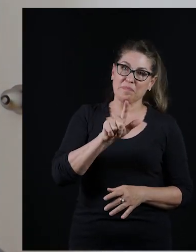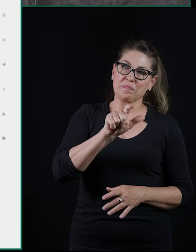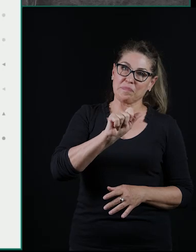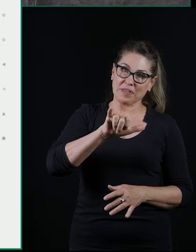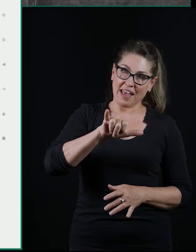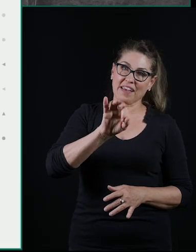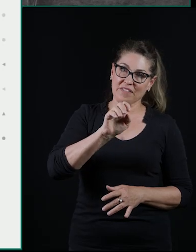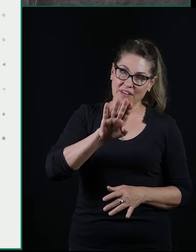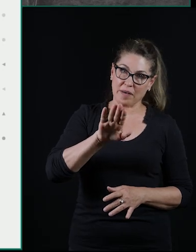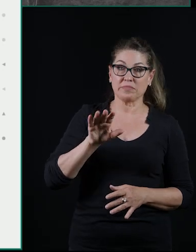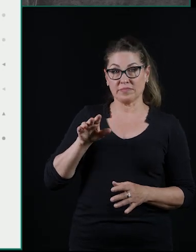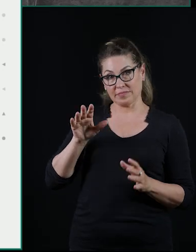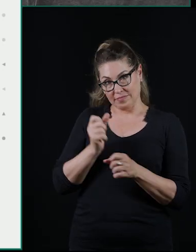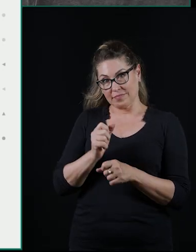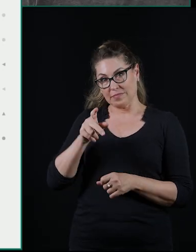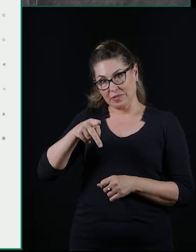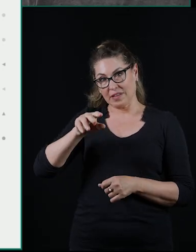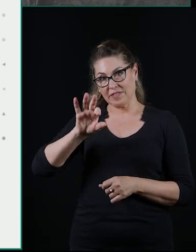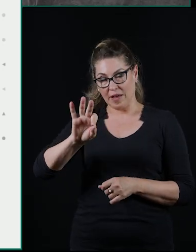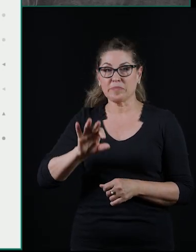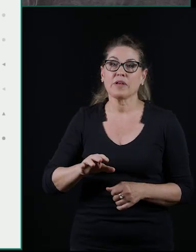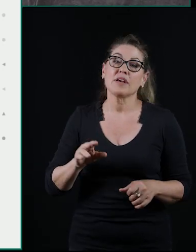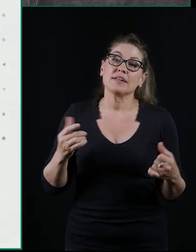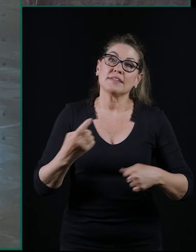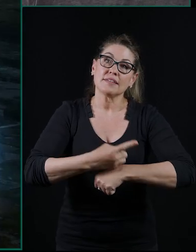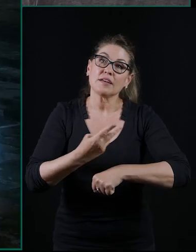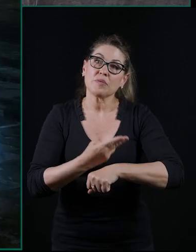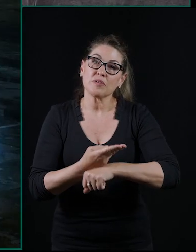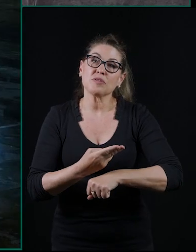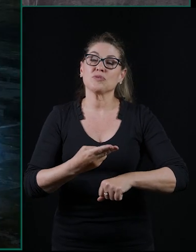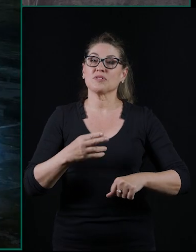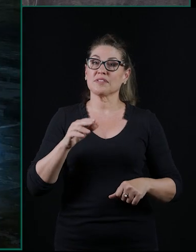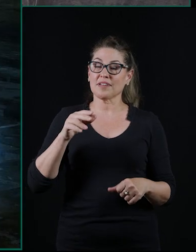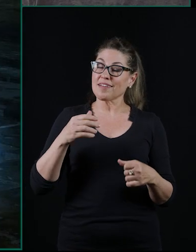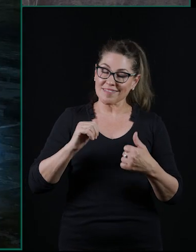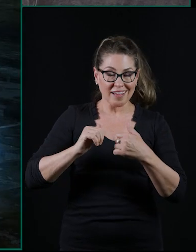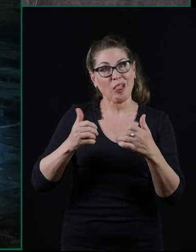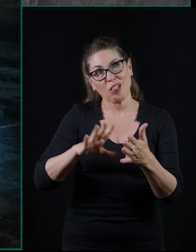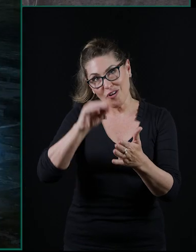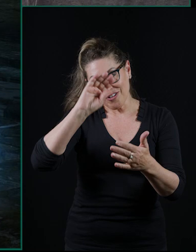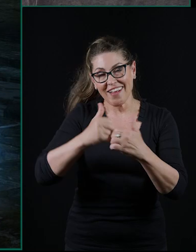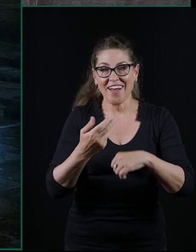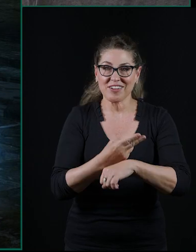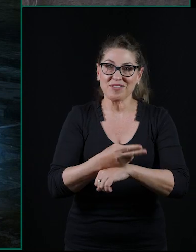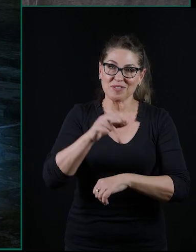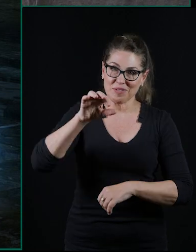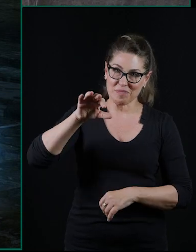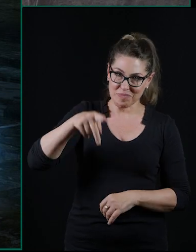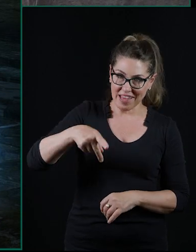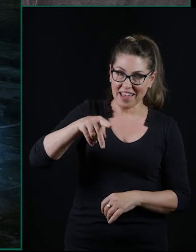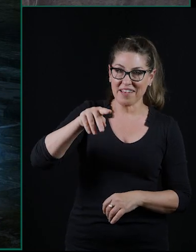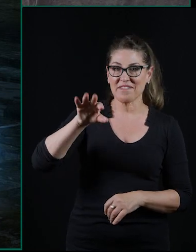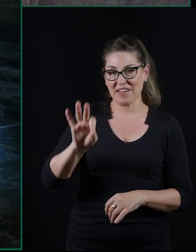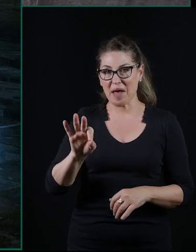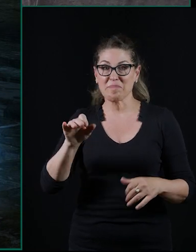Today, we'll be learning about how to use PlayFab Party to integrate networking and voice into your game.